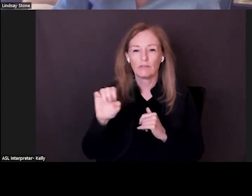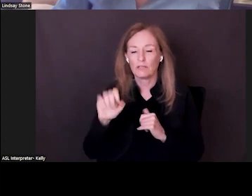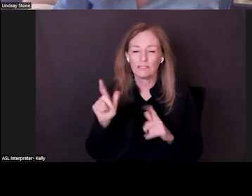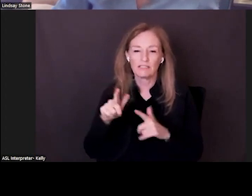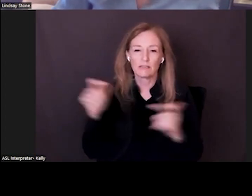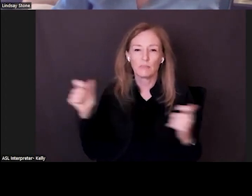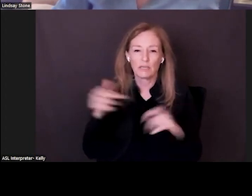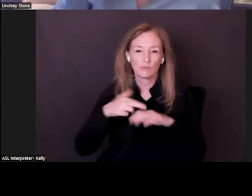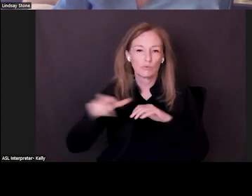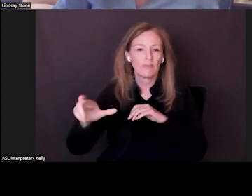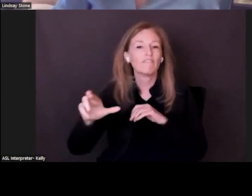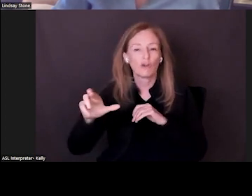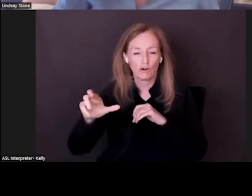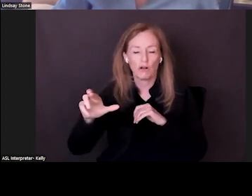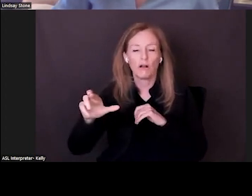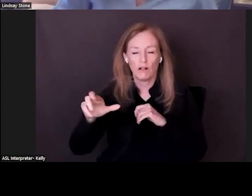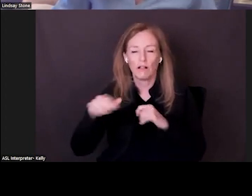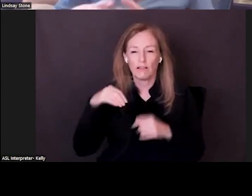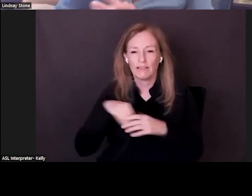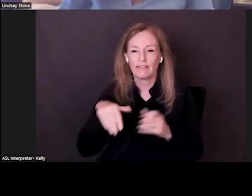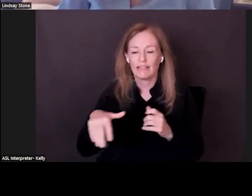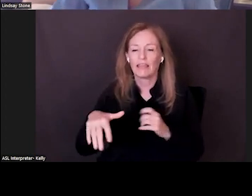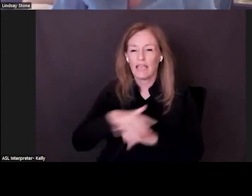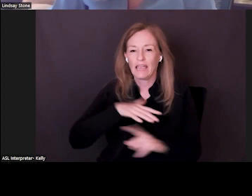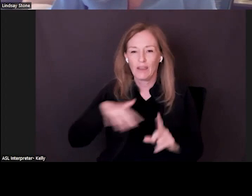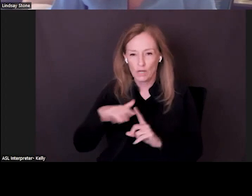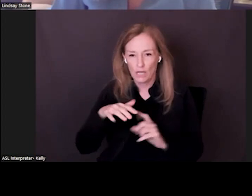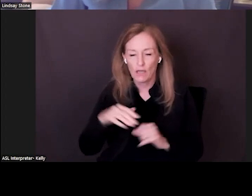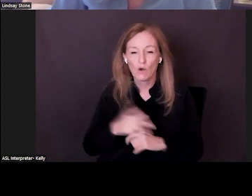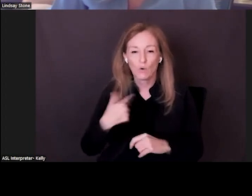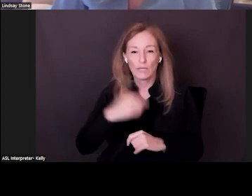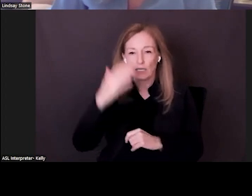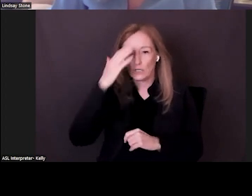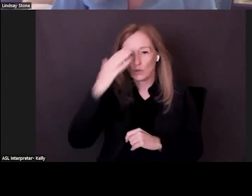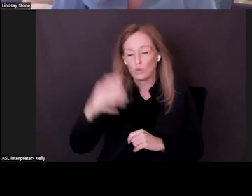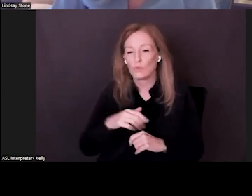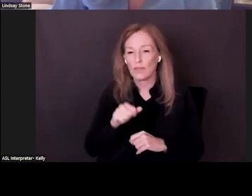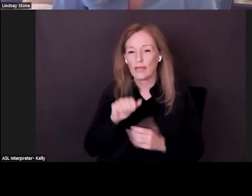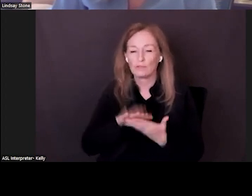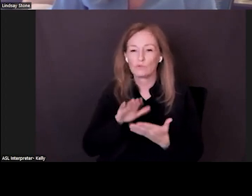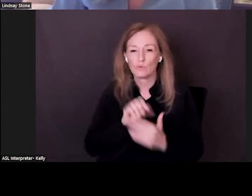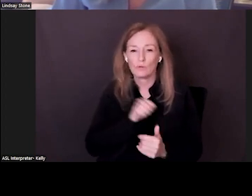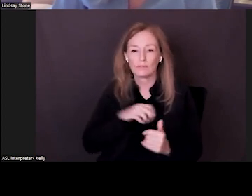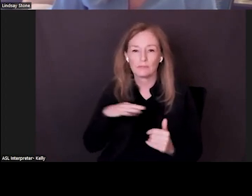WE KNOW THAT SCHOOL STAFF ARE MAKING HARD DECISIONS ON WHETHER